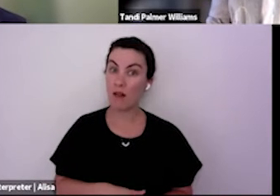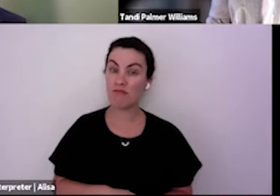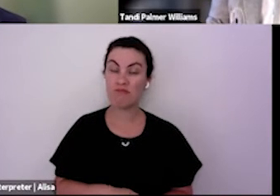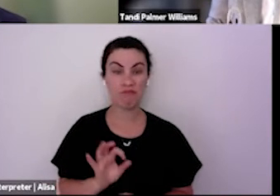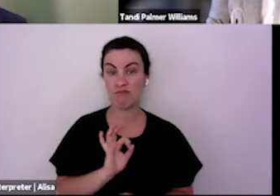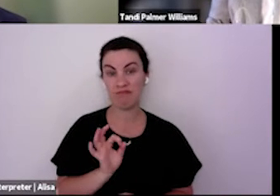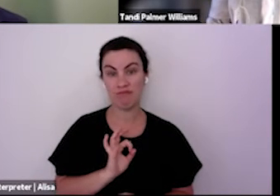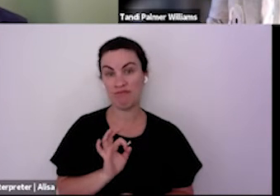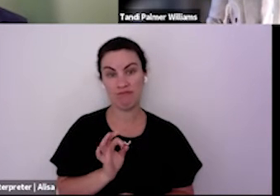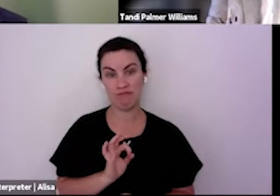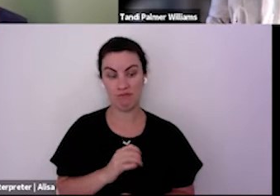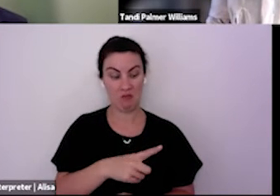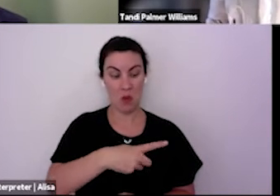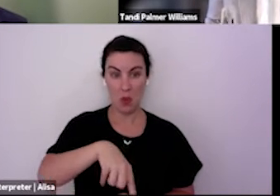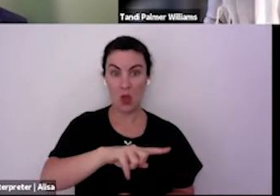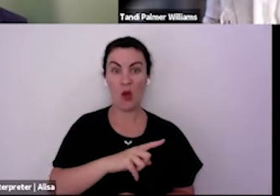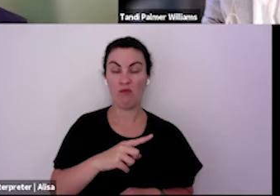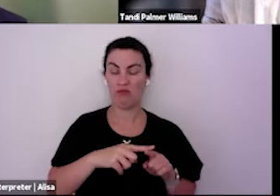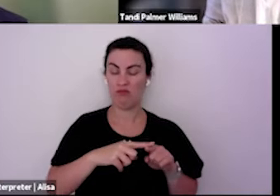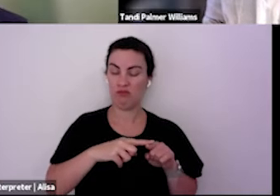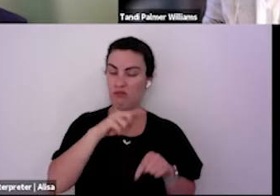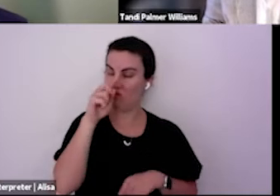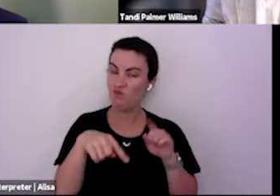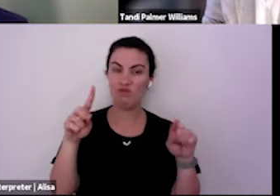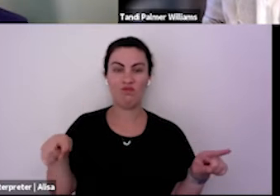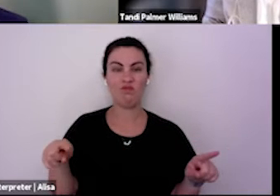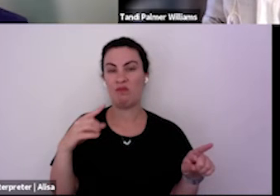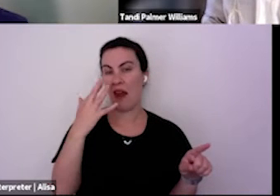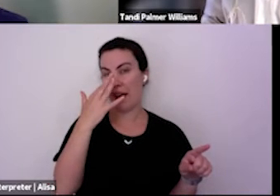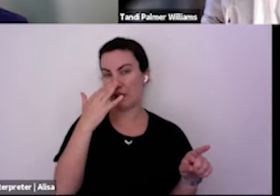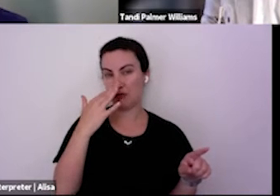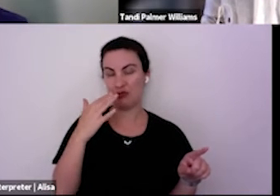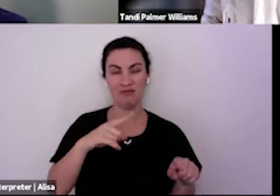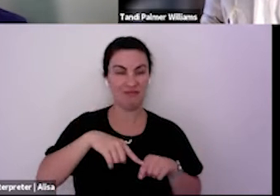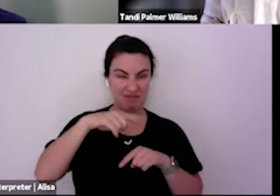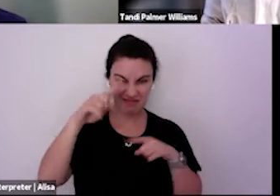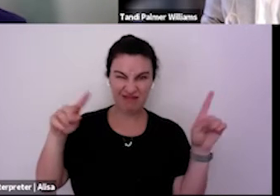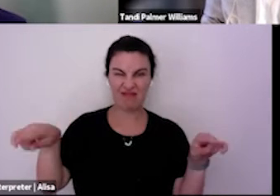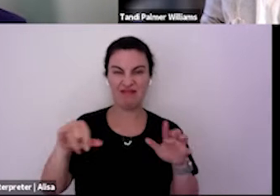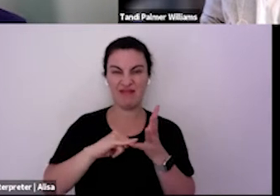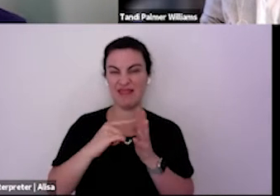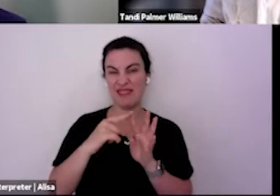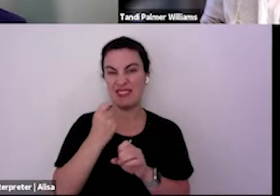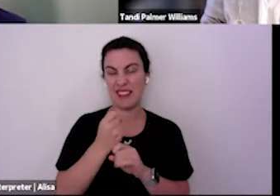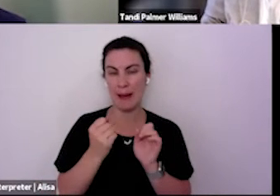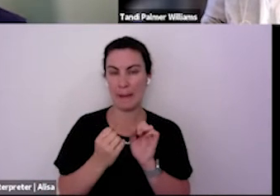They were all ages appeal to all segments. In fact, digital devotees have some interesting demographics.